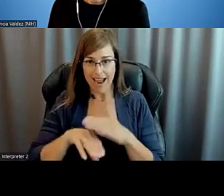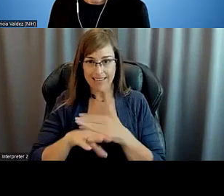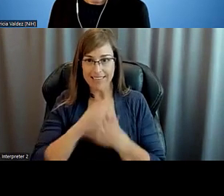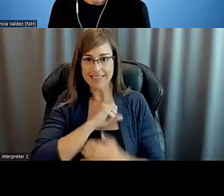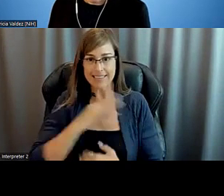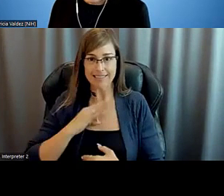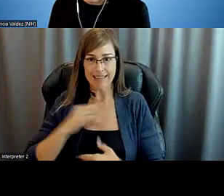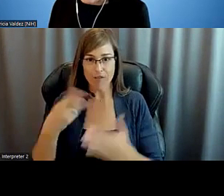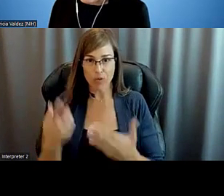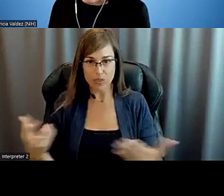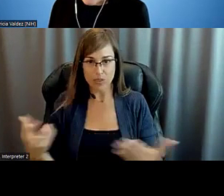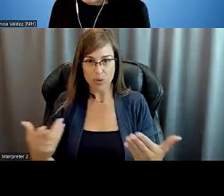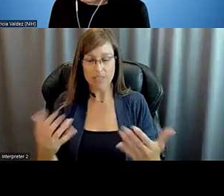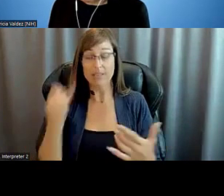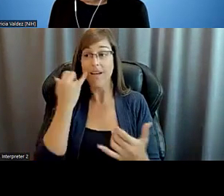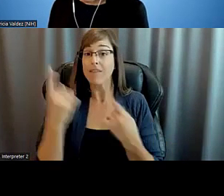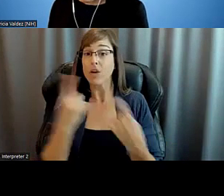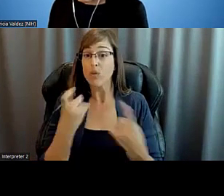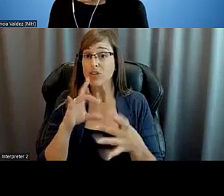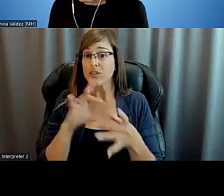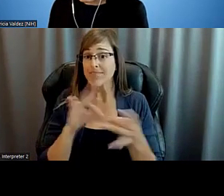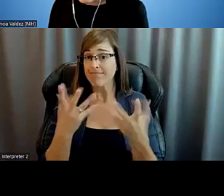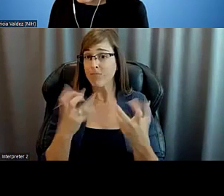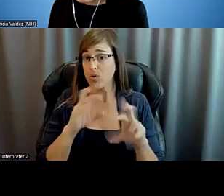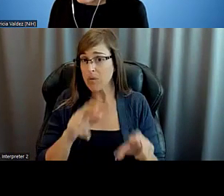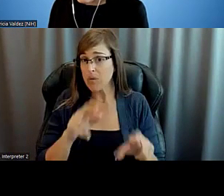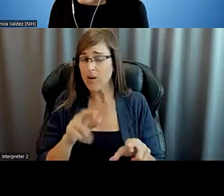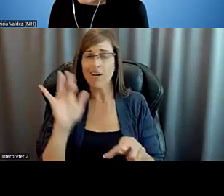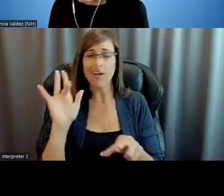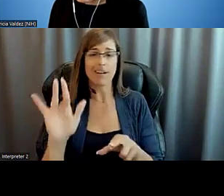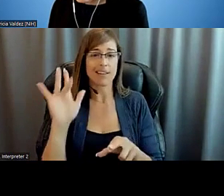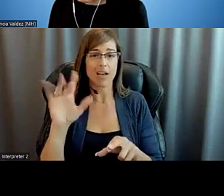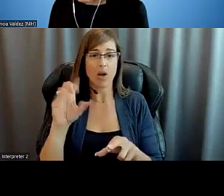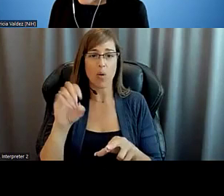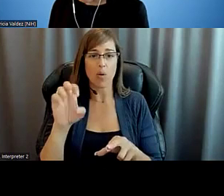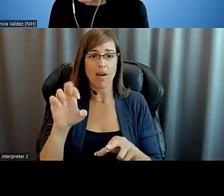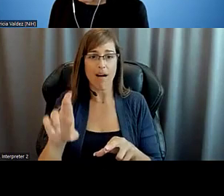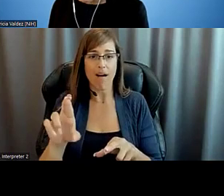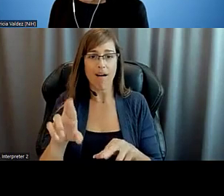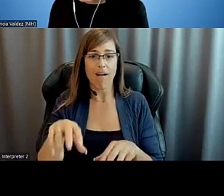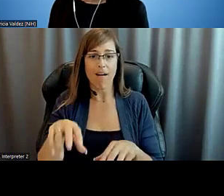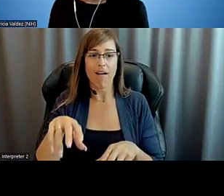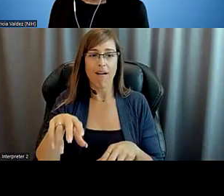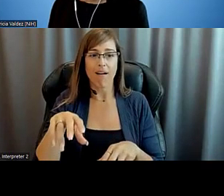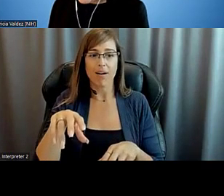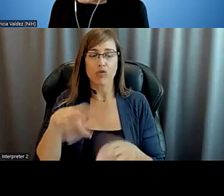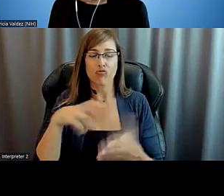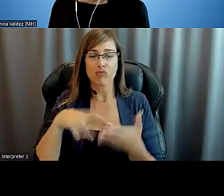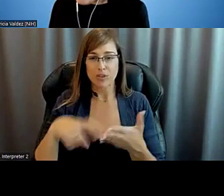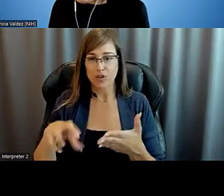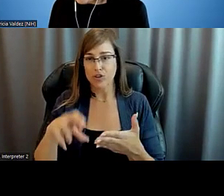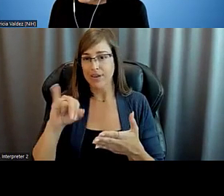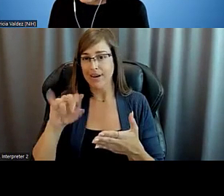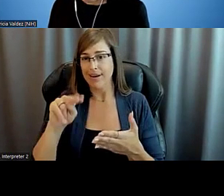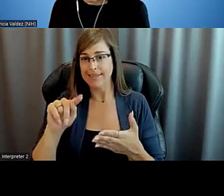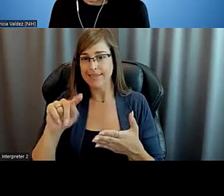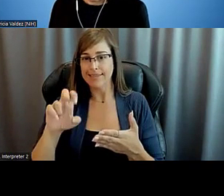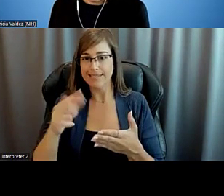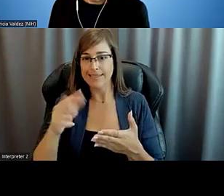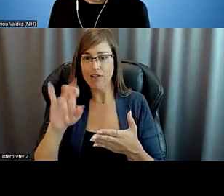If you have any questions or comments or want to report, just click on this button, OER, research integrity, that will take you to the mailbox that I mentioned,